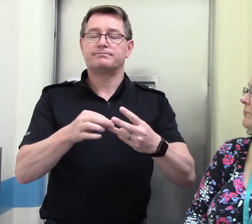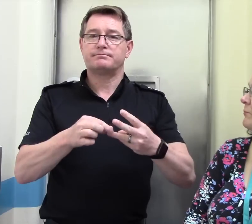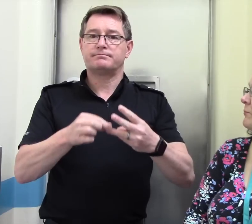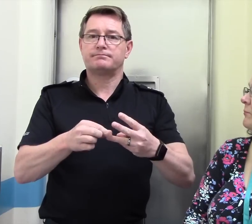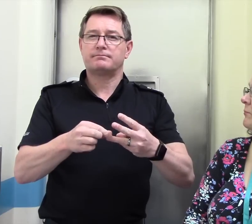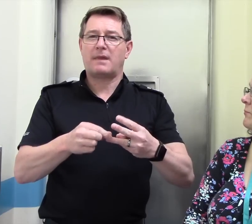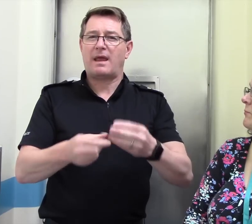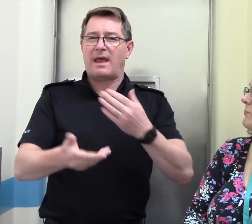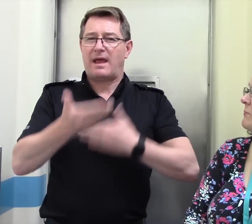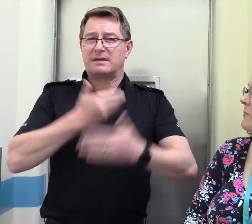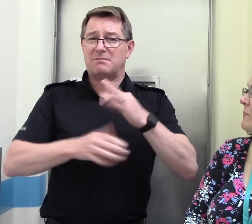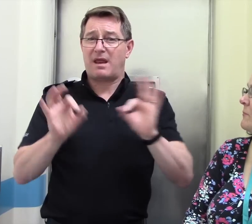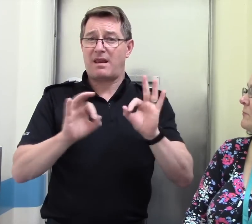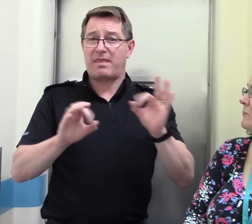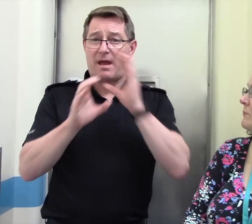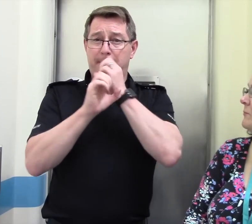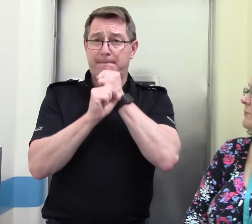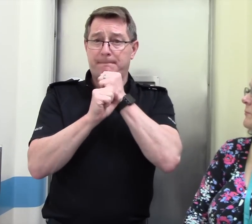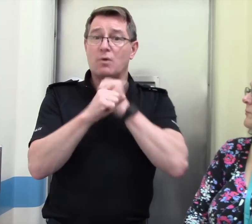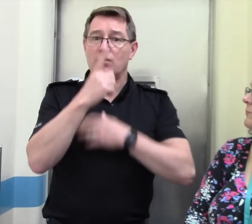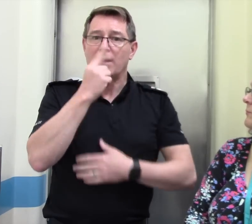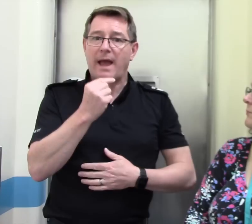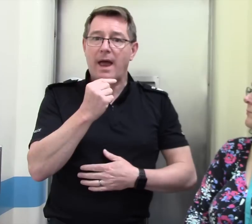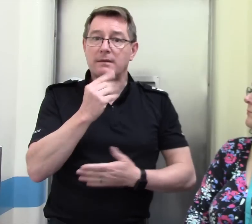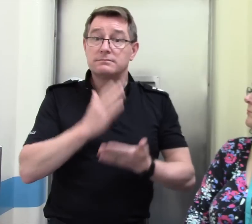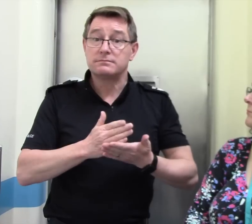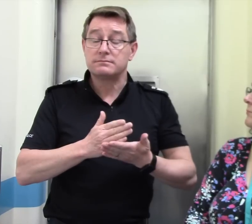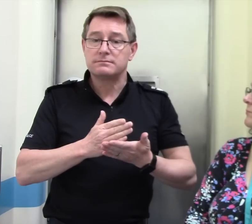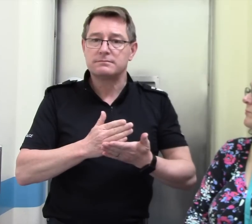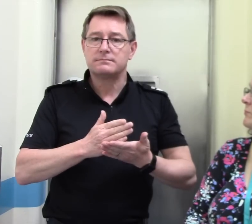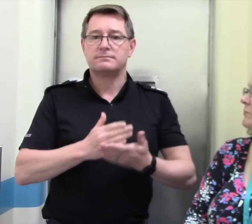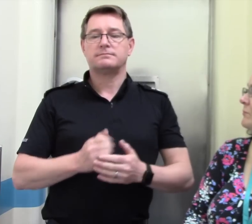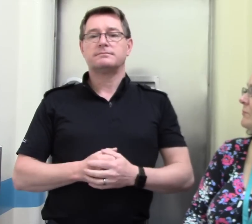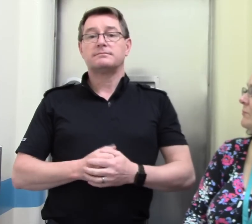3. Explain nothing - you can say nothing.